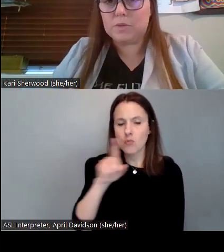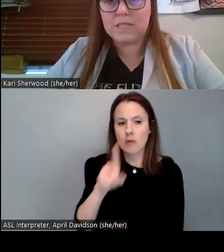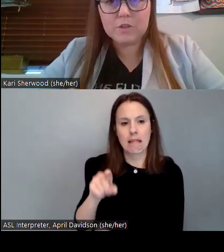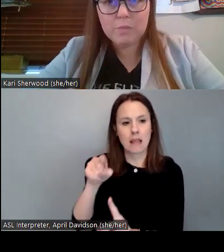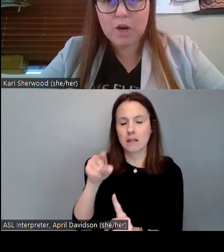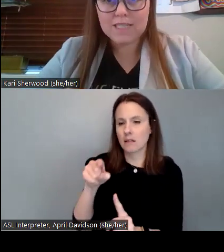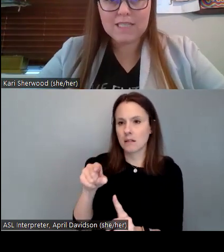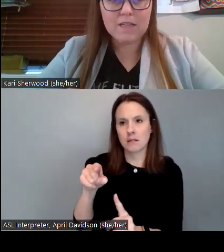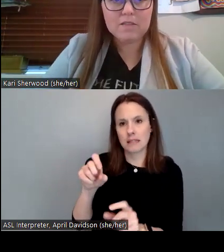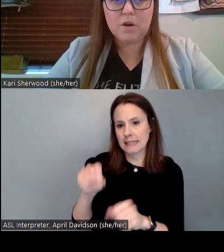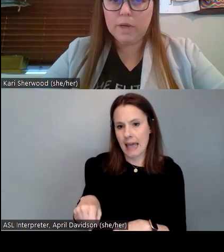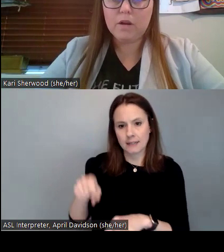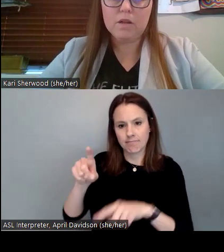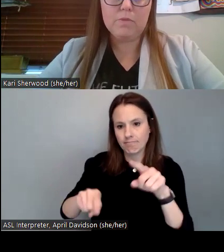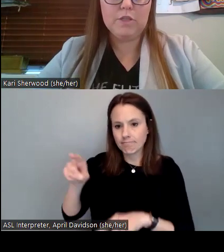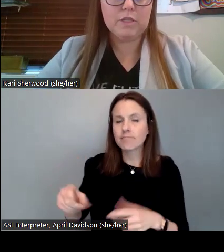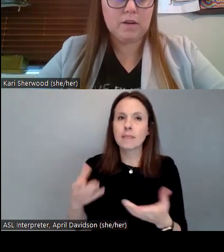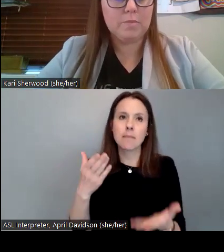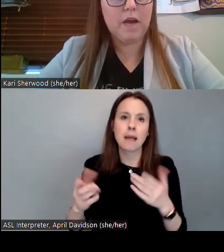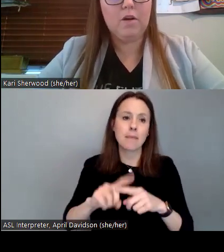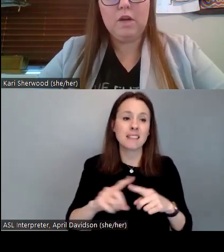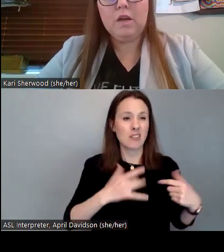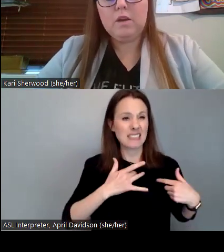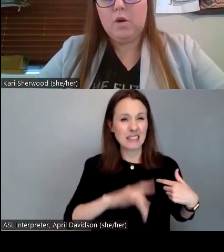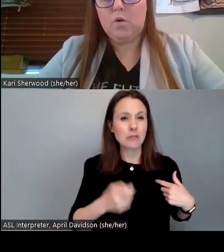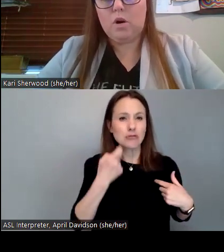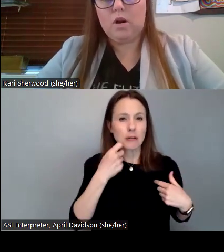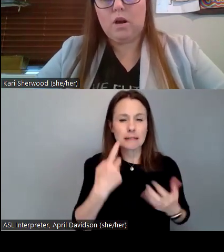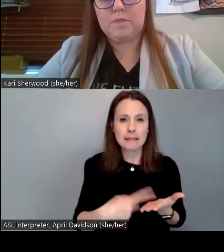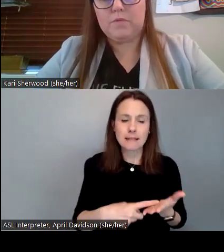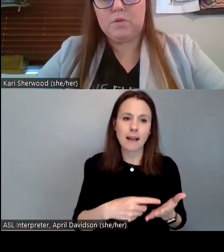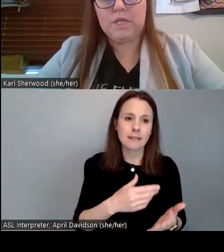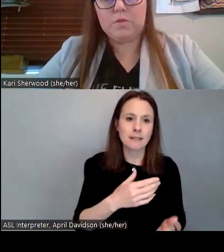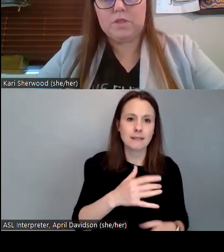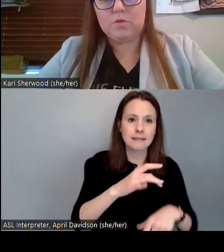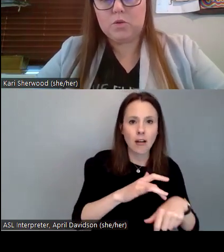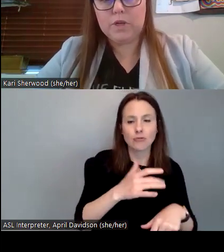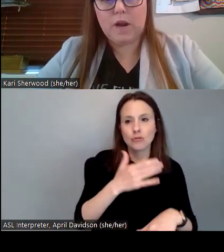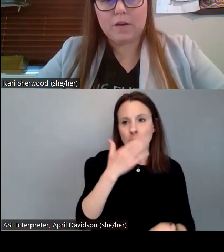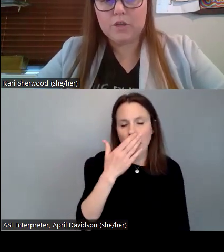with sensory processing that's going on that we just talked about, or difficulties with social interaction